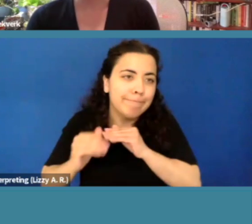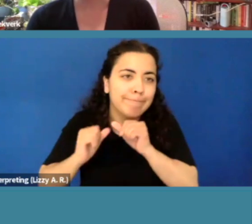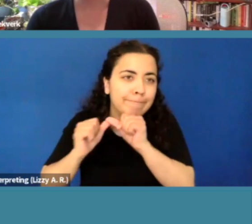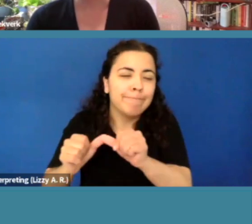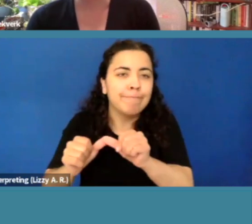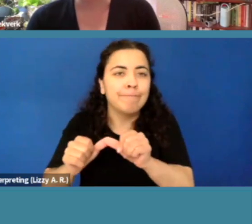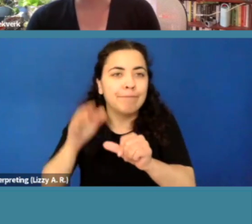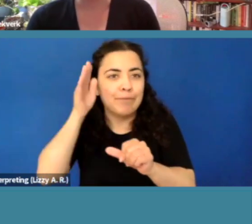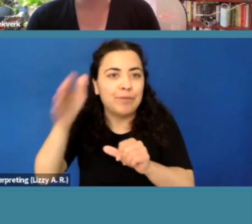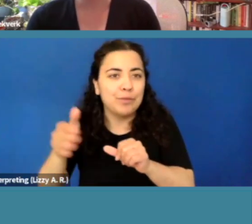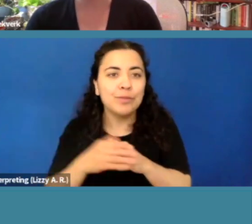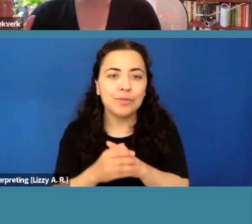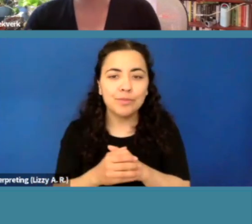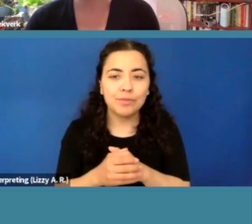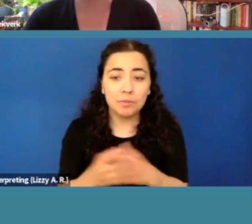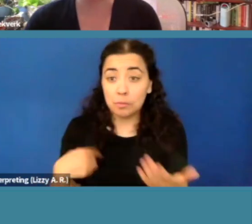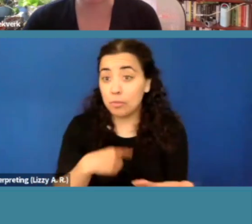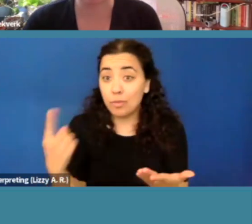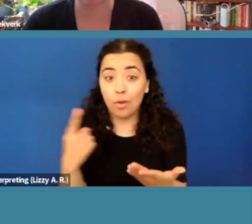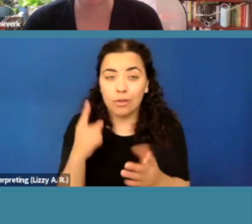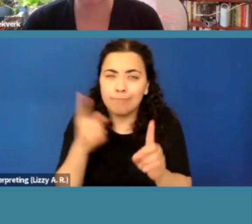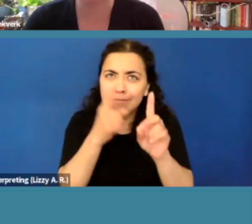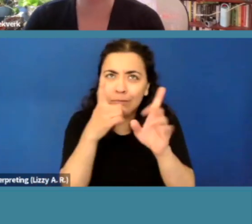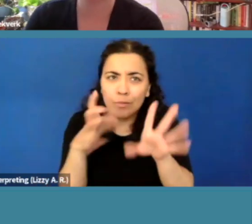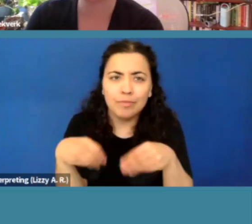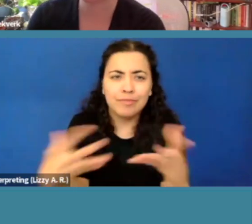And we're always continually striving to offer relevant, useful,